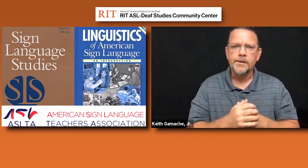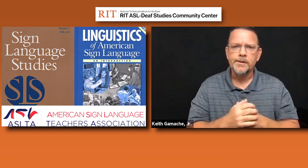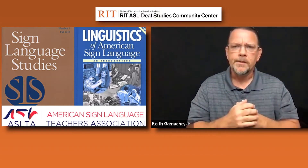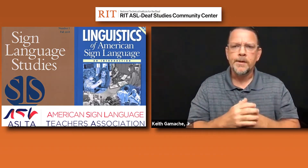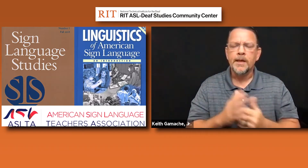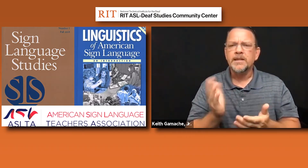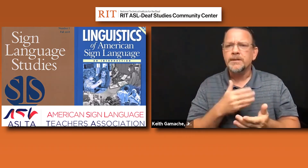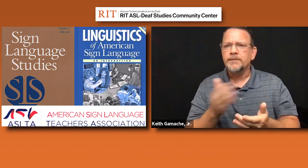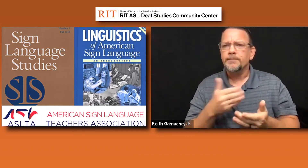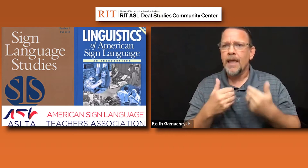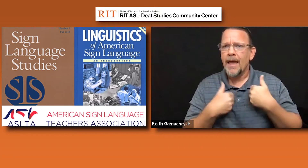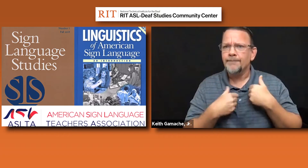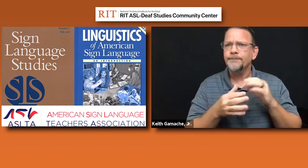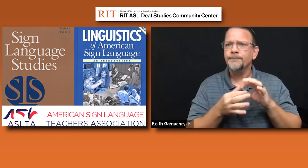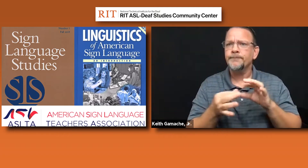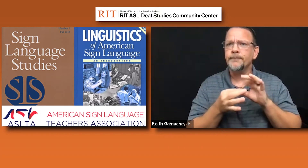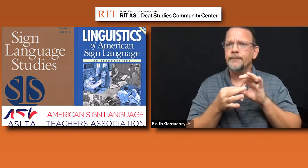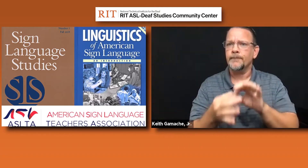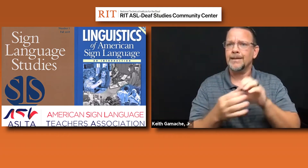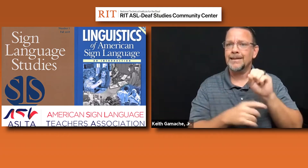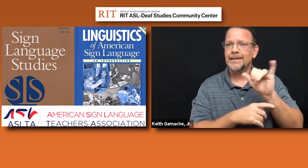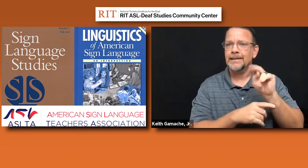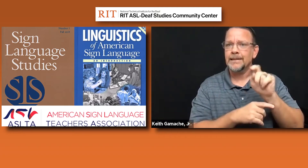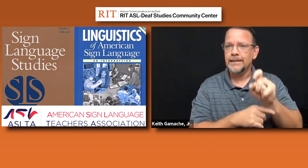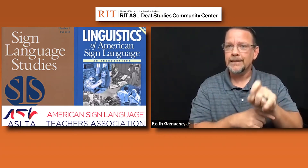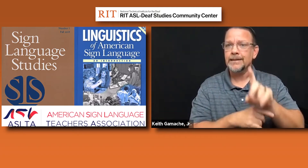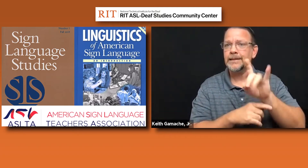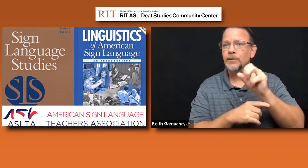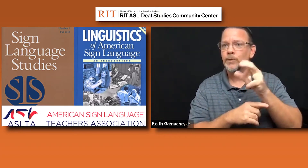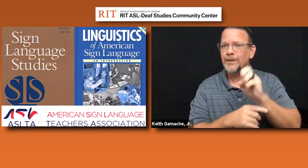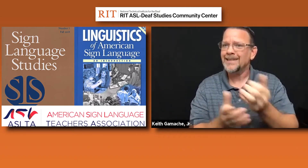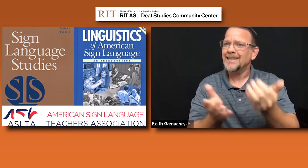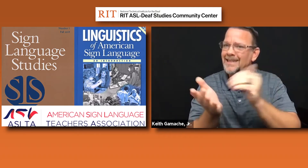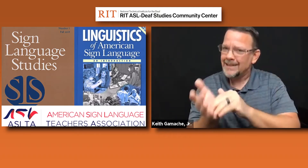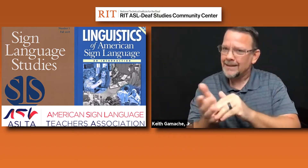I skimmed through to find information about syntax and discourse,